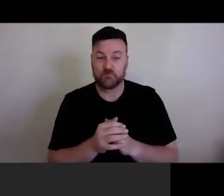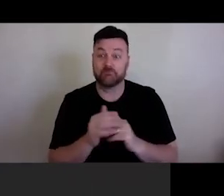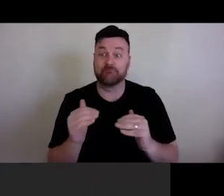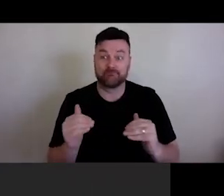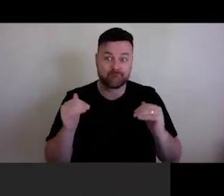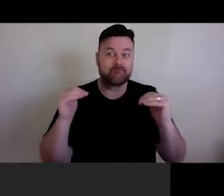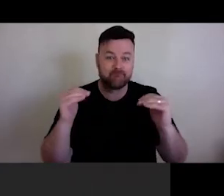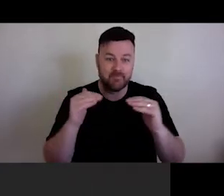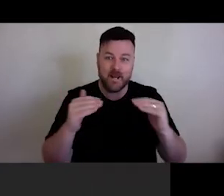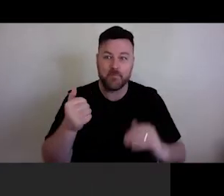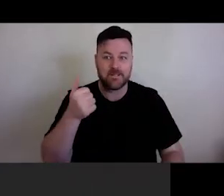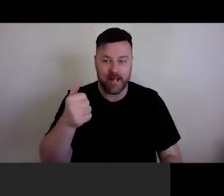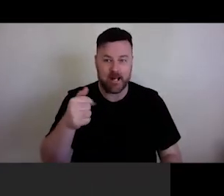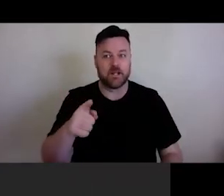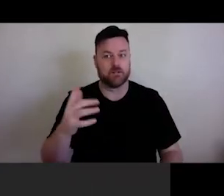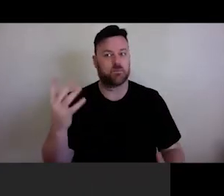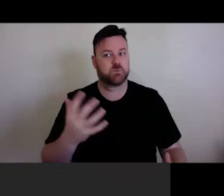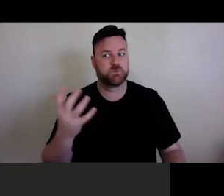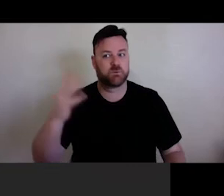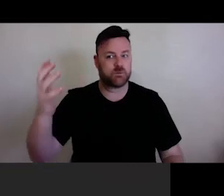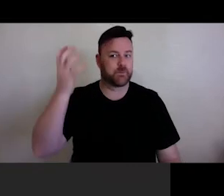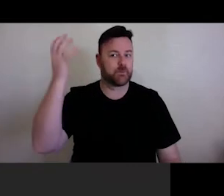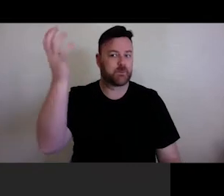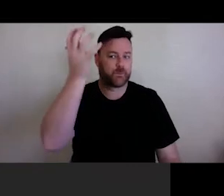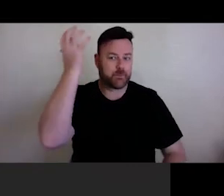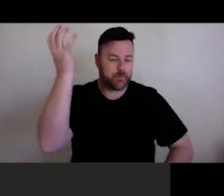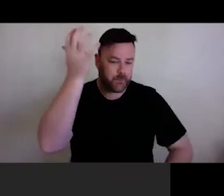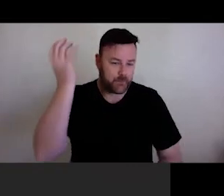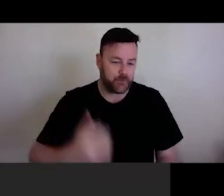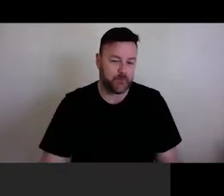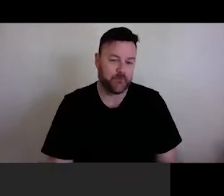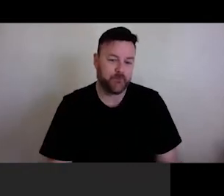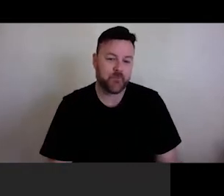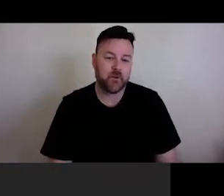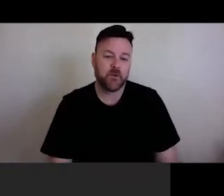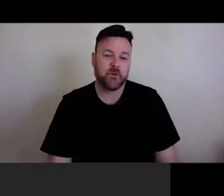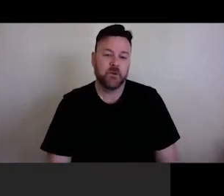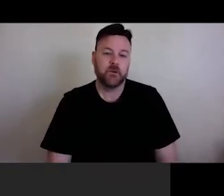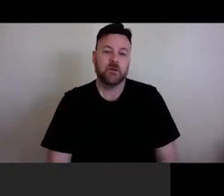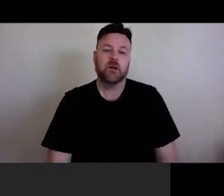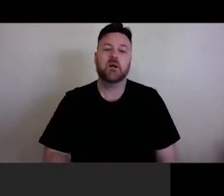really where you're really taking it to the next level. This is quite a high-end package now. You probably have a budget of 5 to 10 grand for